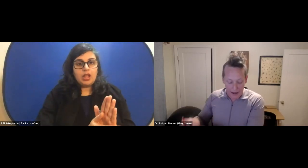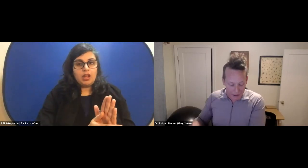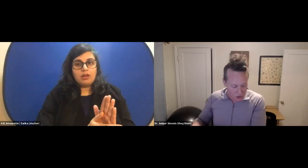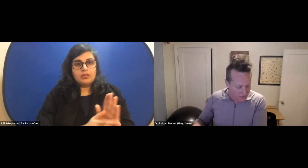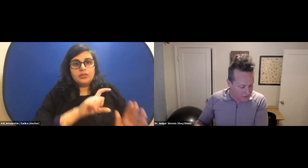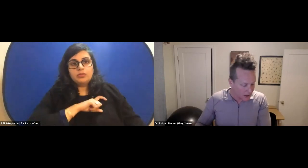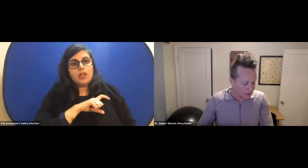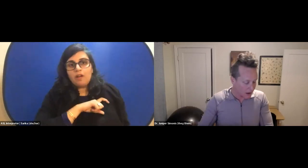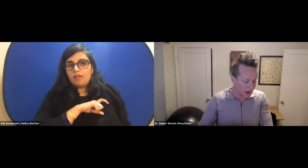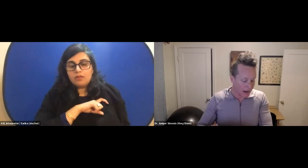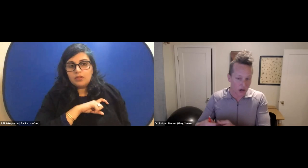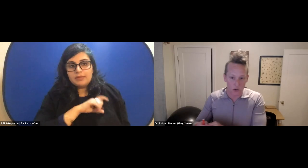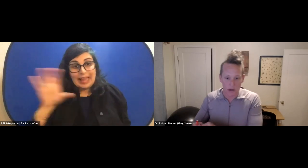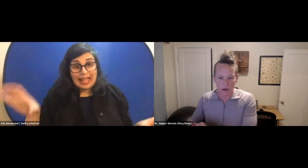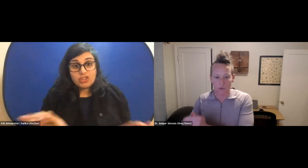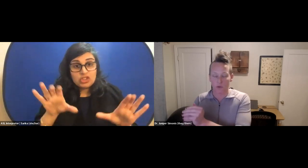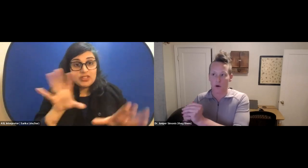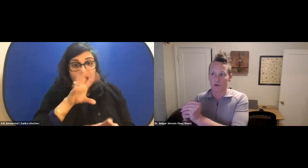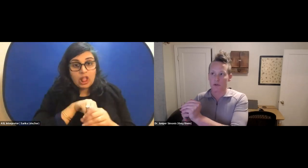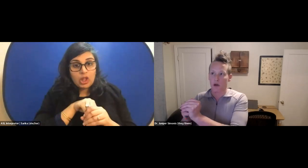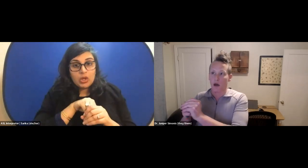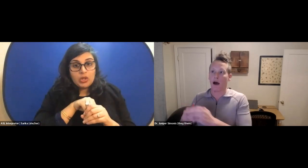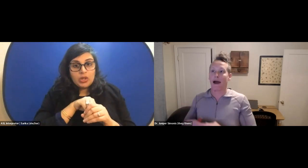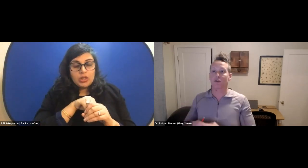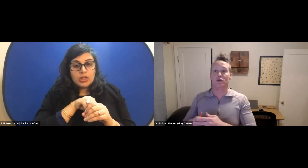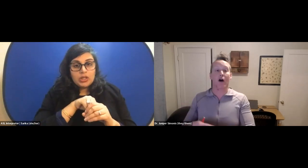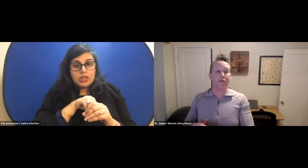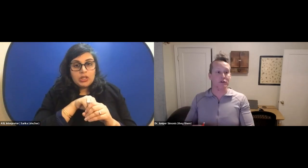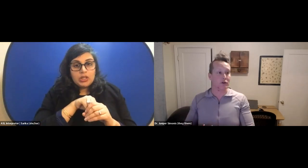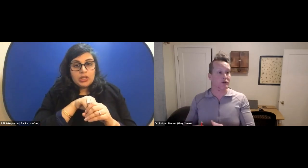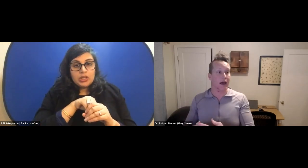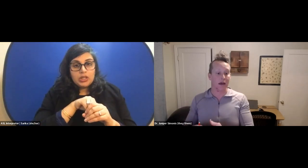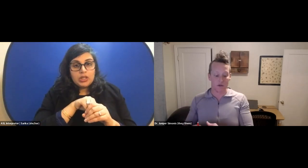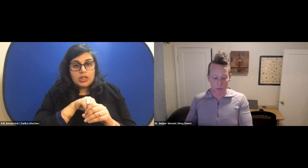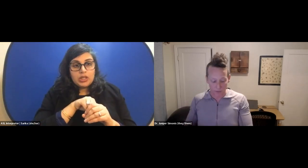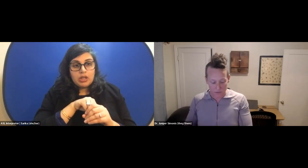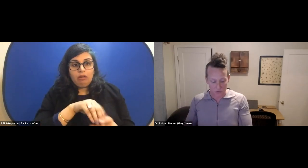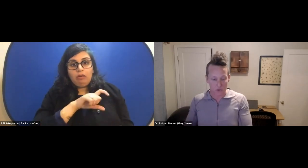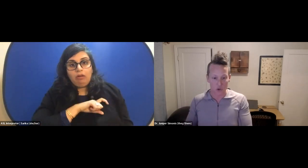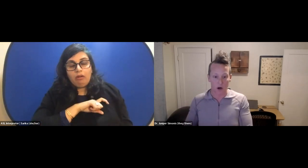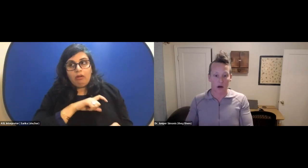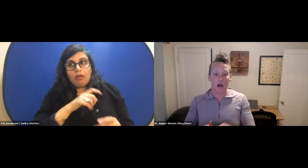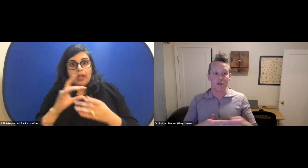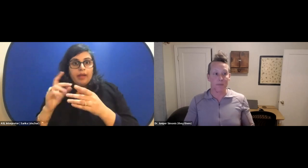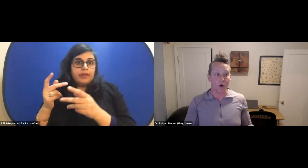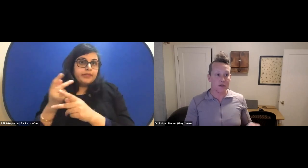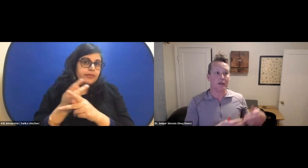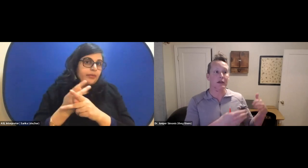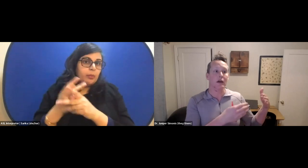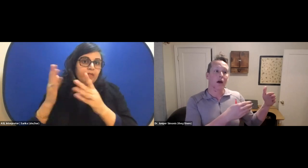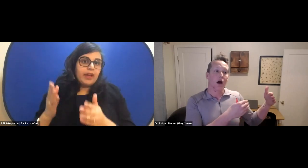allowed to use physical force against. Shown through law enforcement's